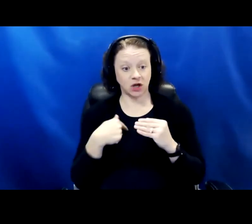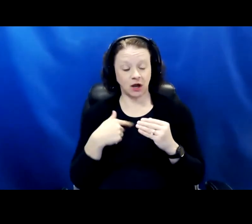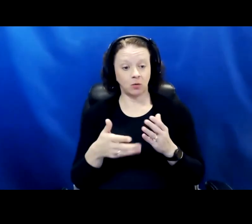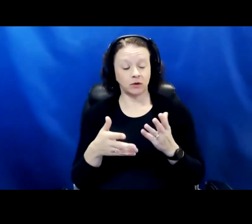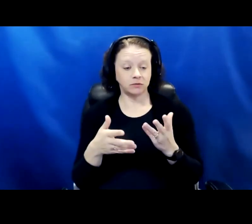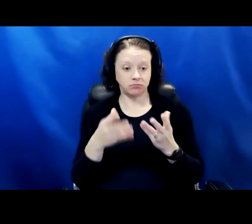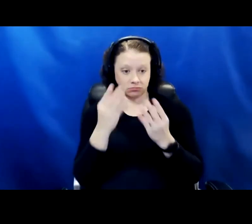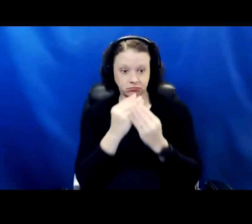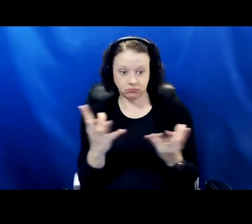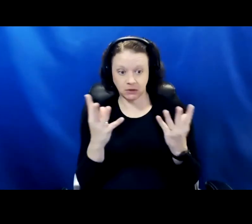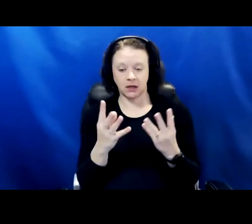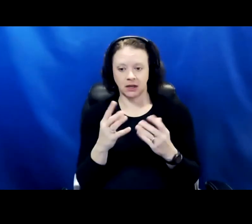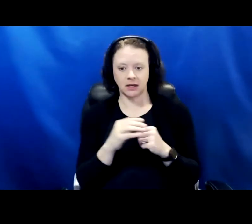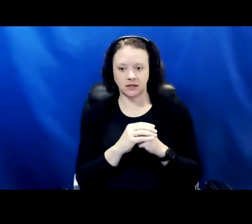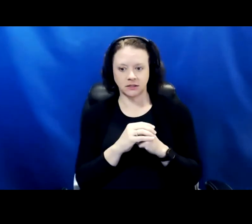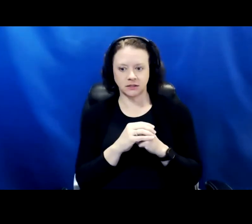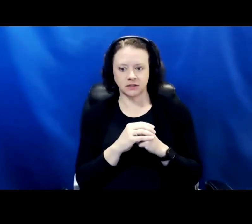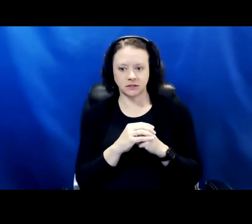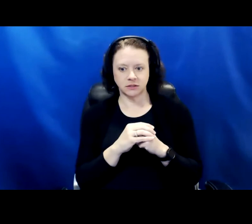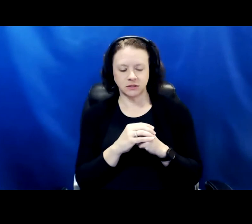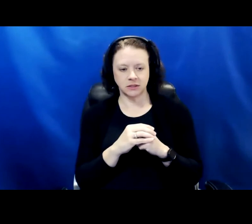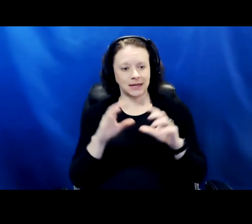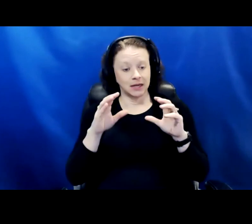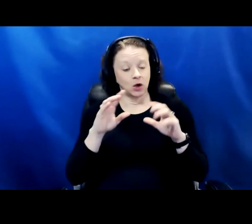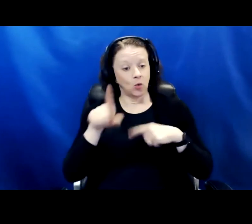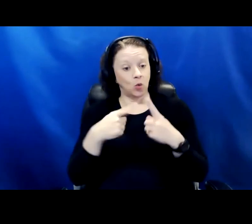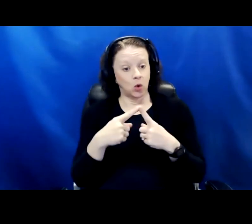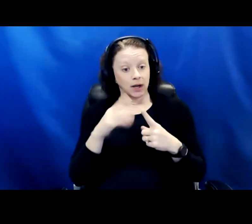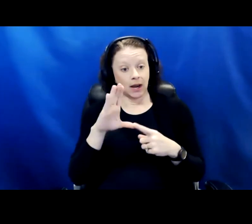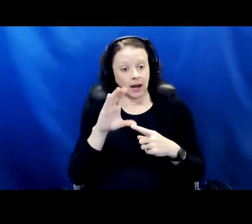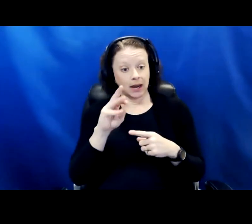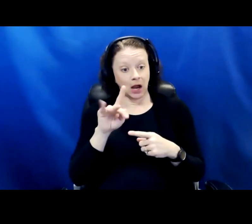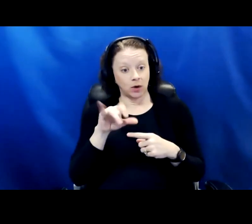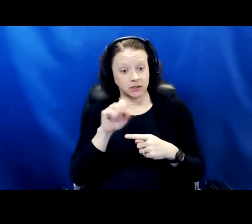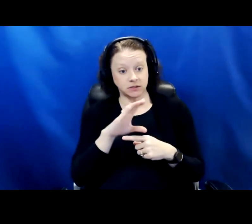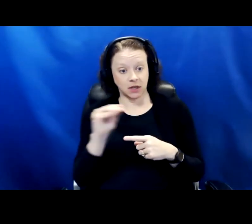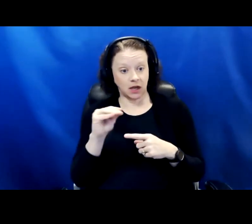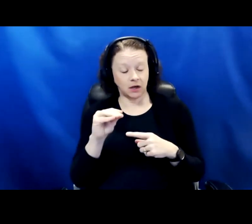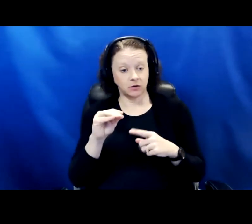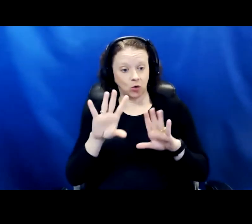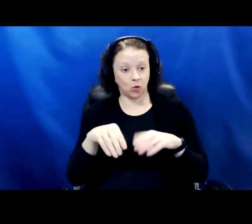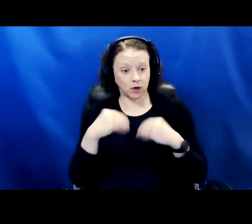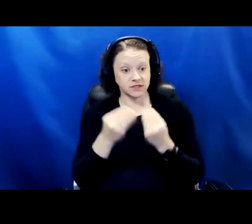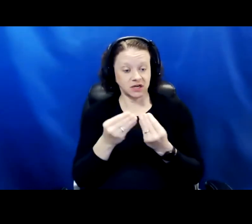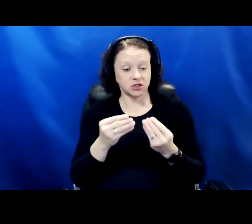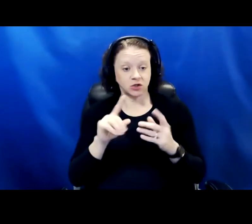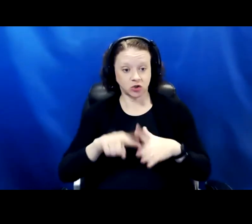that as counties and organizations start rolling out home visit vaccines,